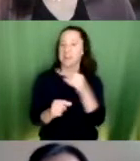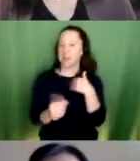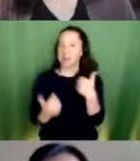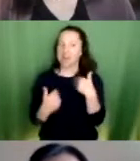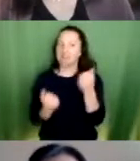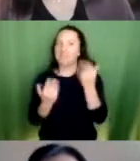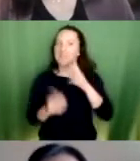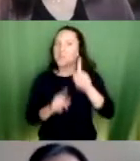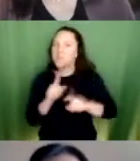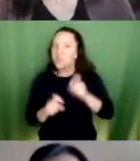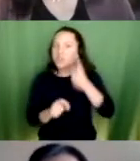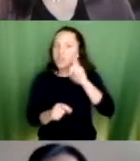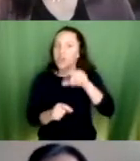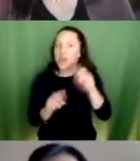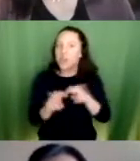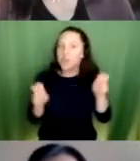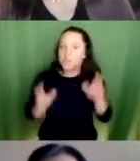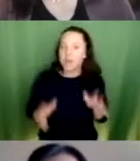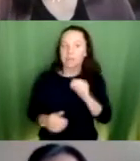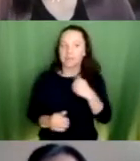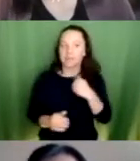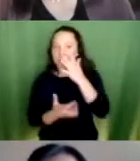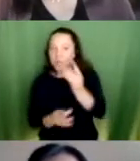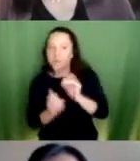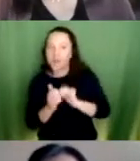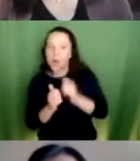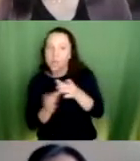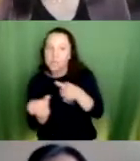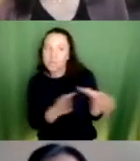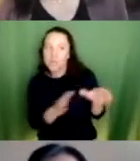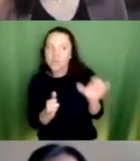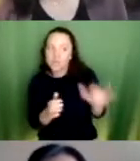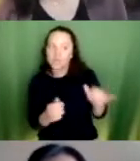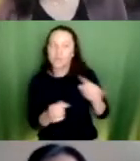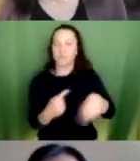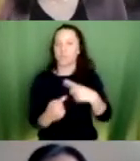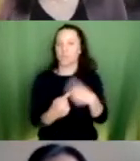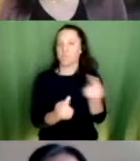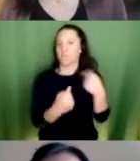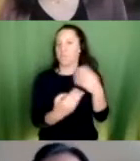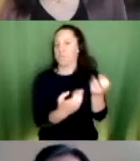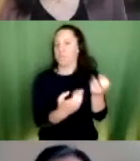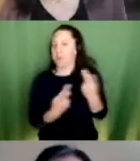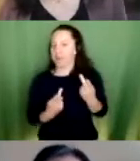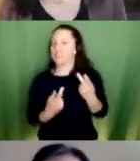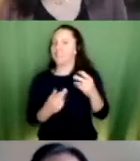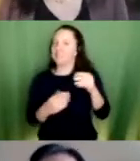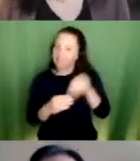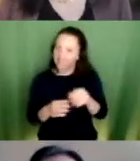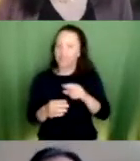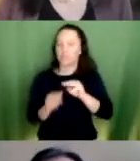planning on doing this once we all are back in full swing. Thank you.